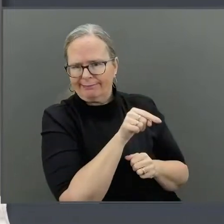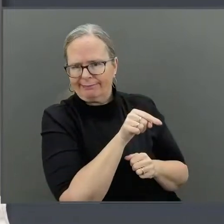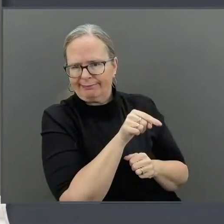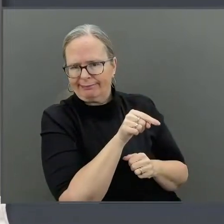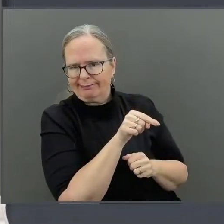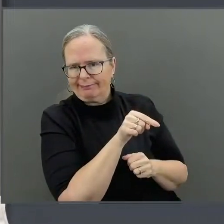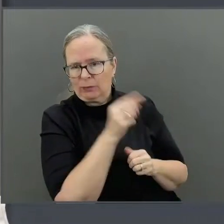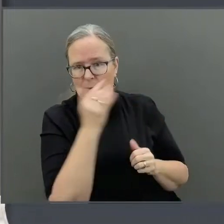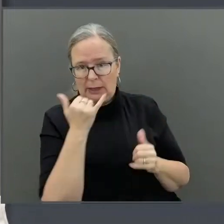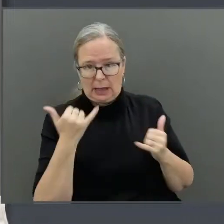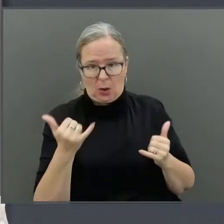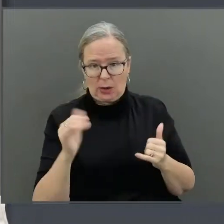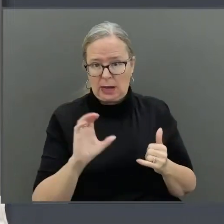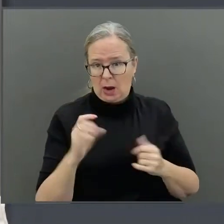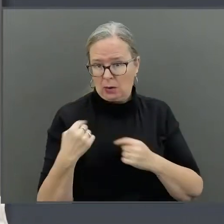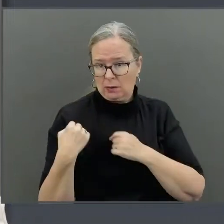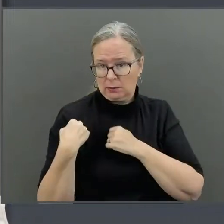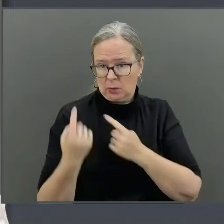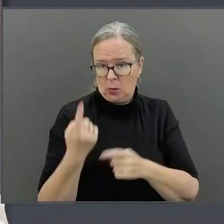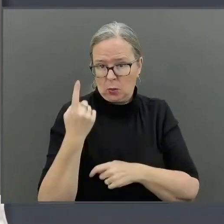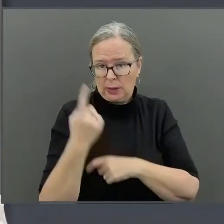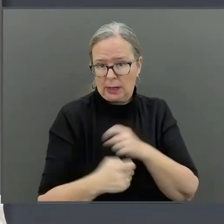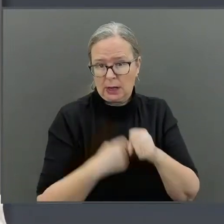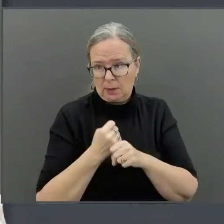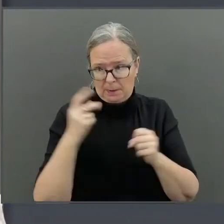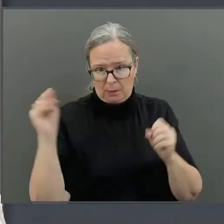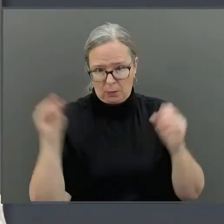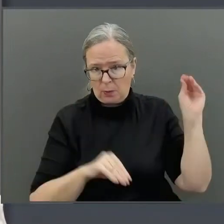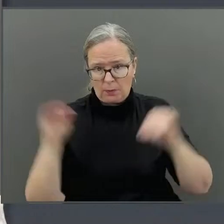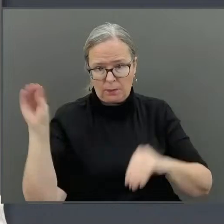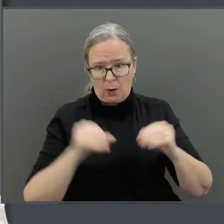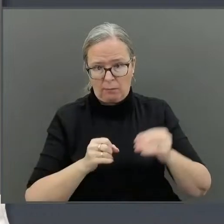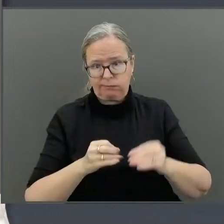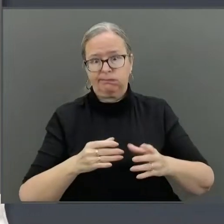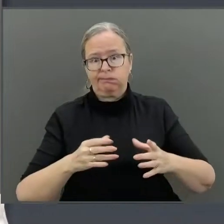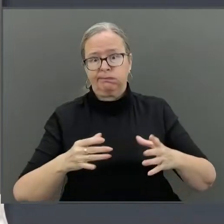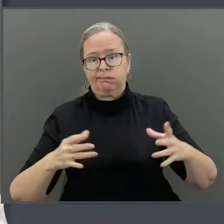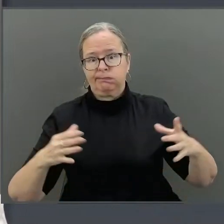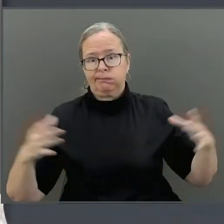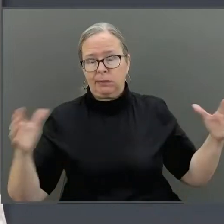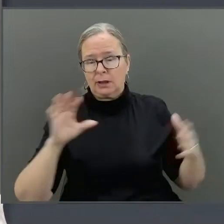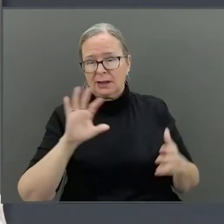Pace with those folks needing places to live construction needs to keep pace and the growth